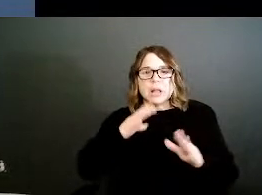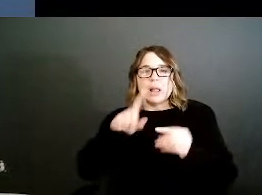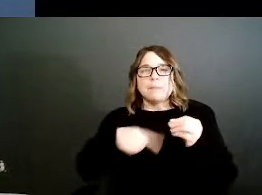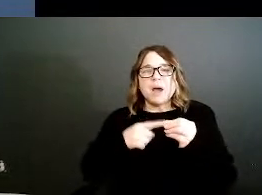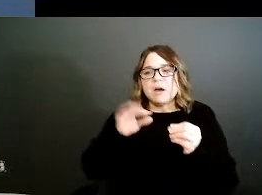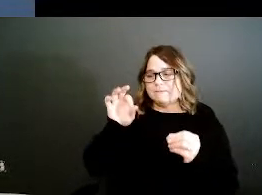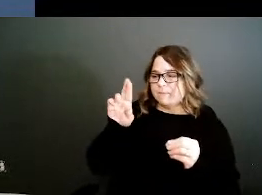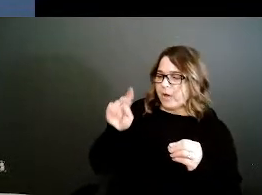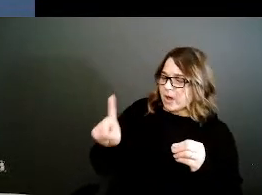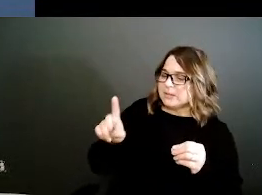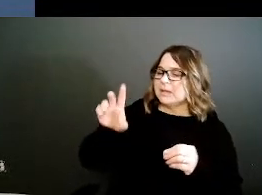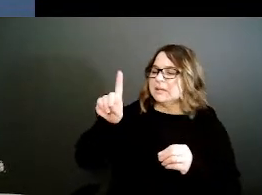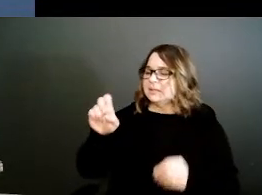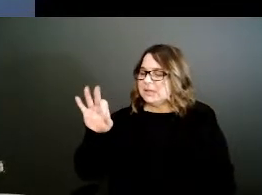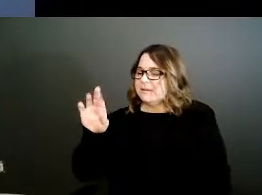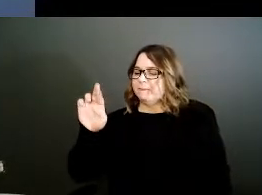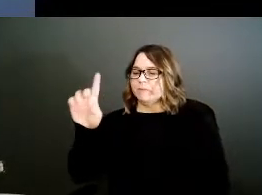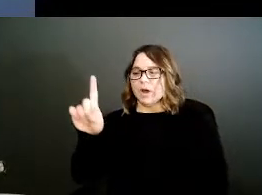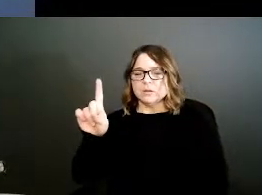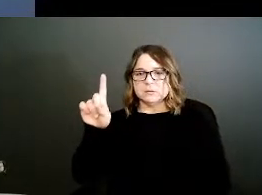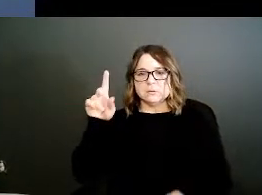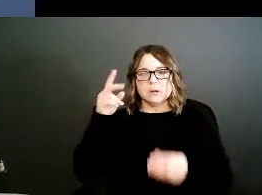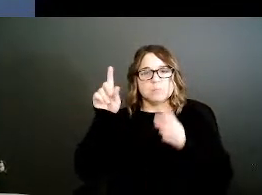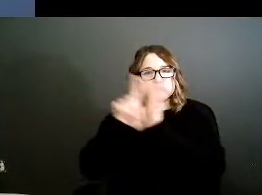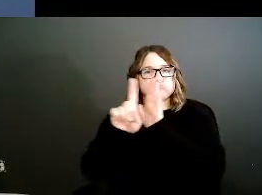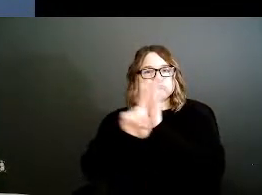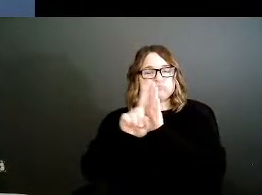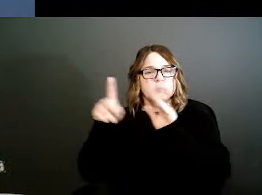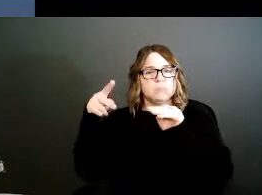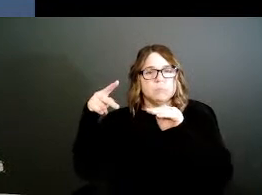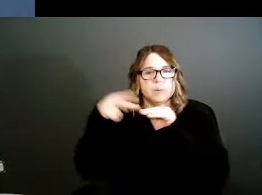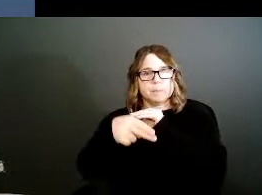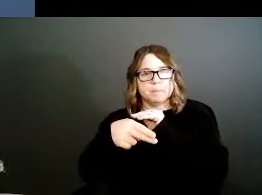THIS IS JEB ANY -- THIS IS JENNY JONES. CAN I GO? ≫ COUNCIL PRESIDENT BENDER: YES. WELCOME. Mr.